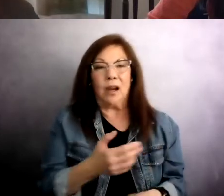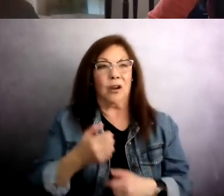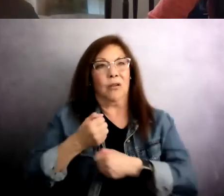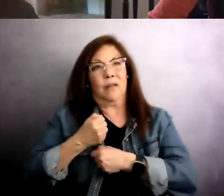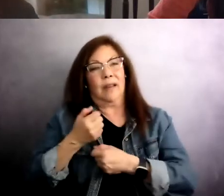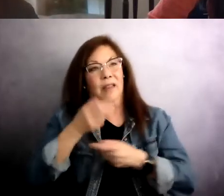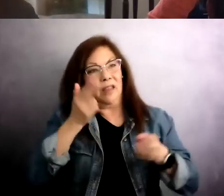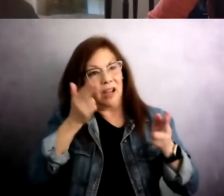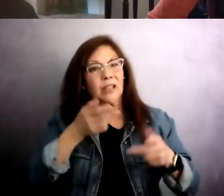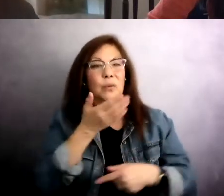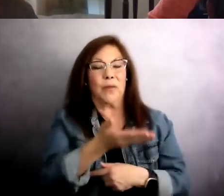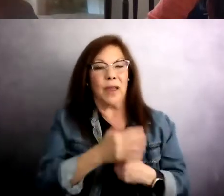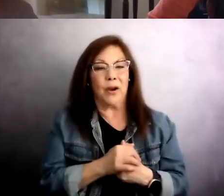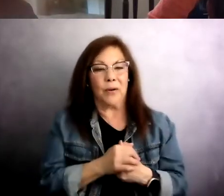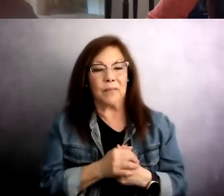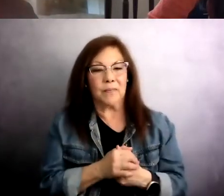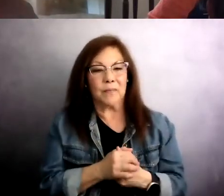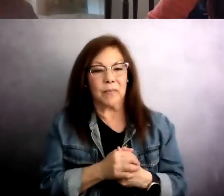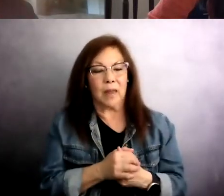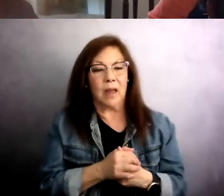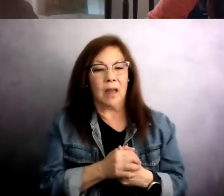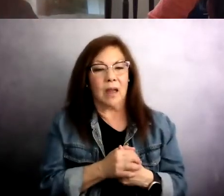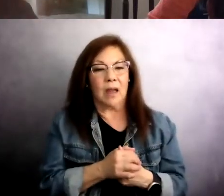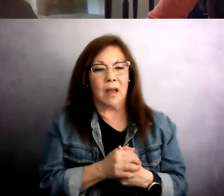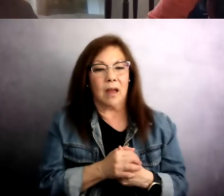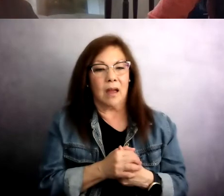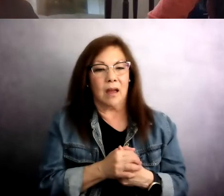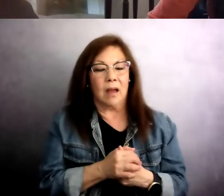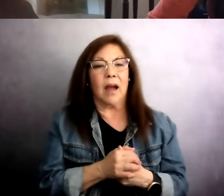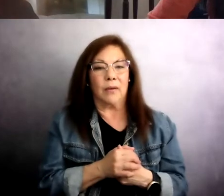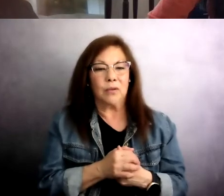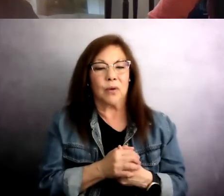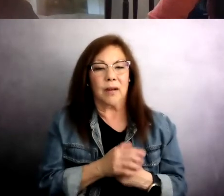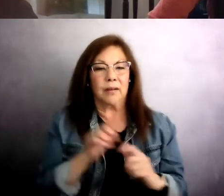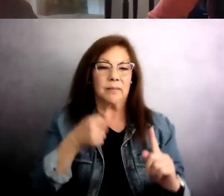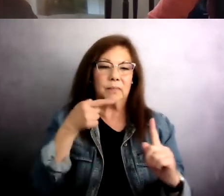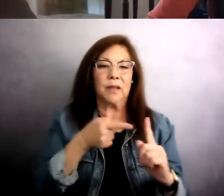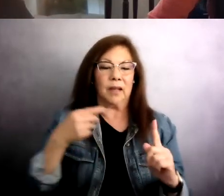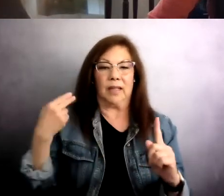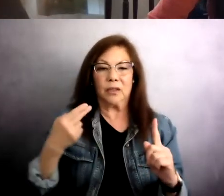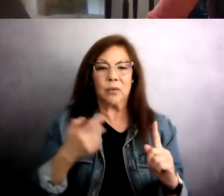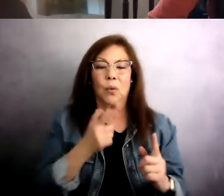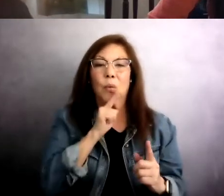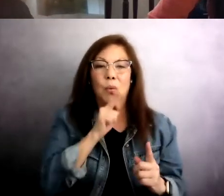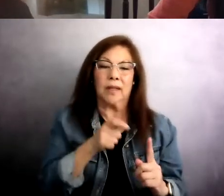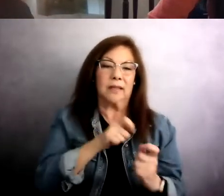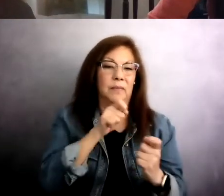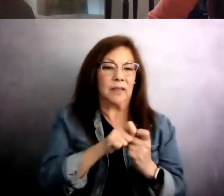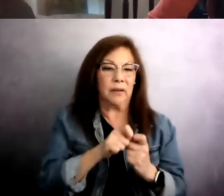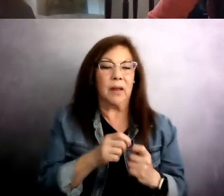What I was trying to strike with the history, specifically was the material quality of the